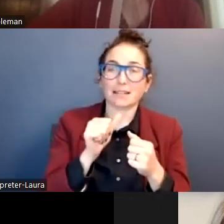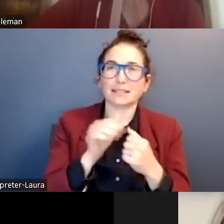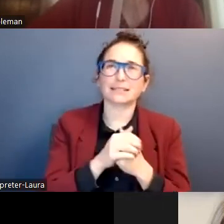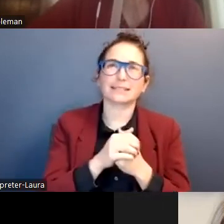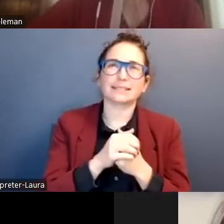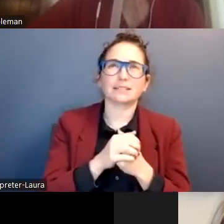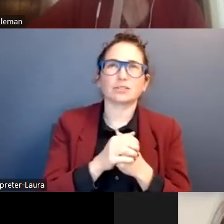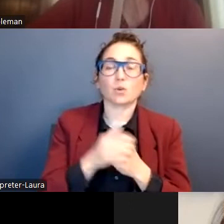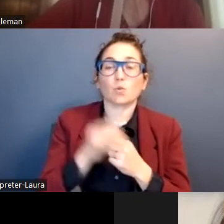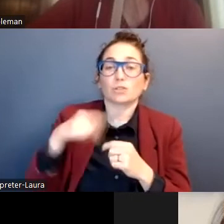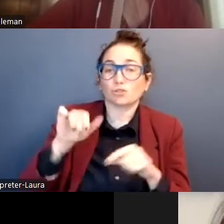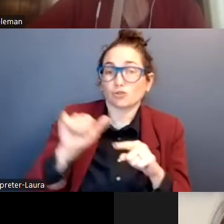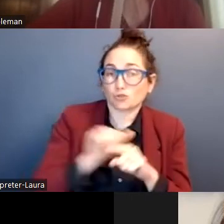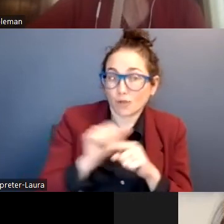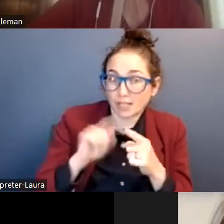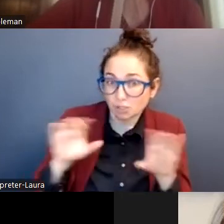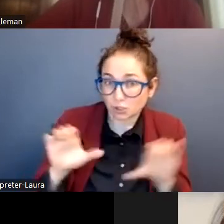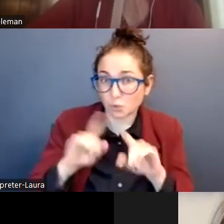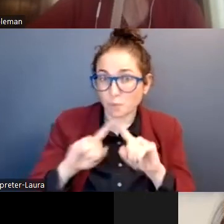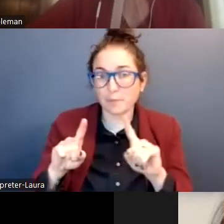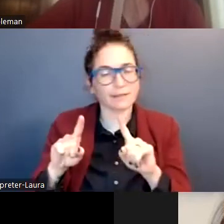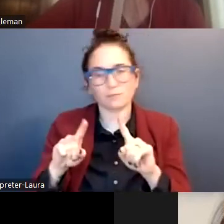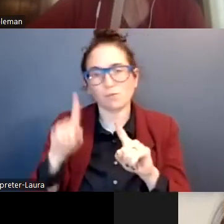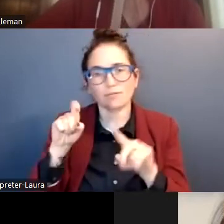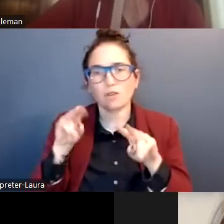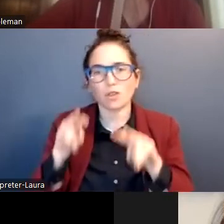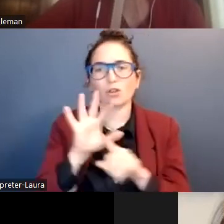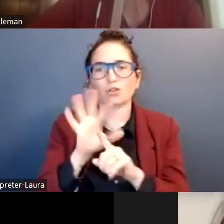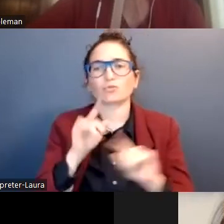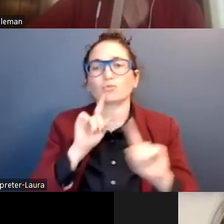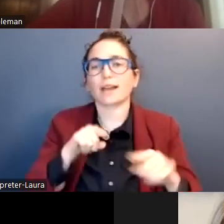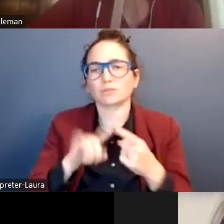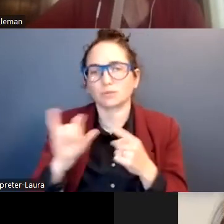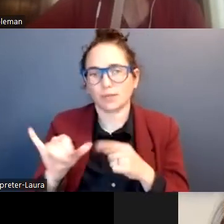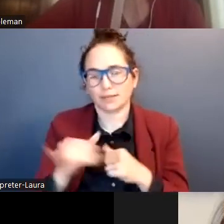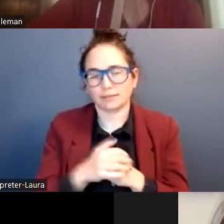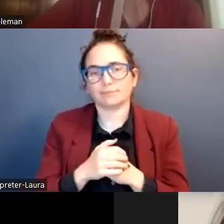trained to do. But again, we're looking at cultural reactions to that. The third is informed